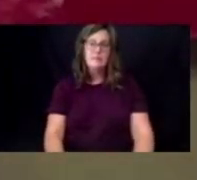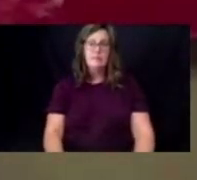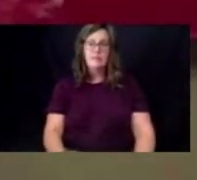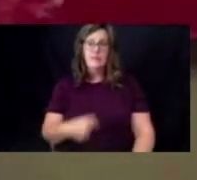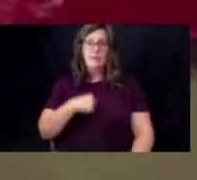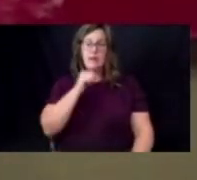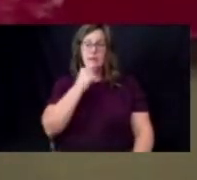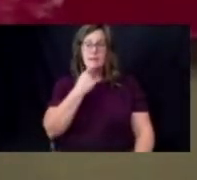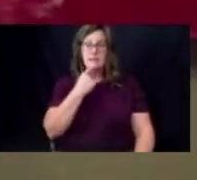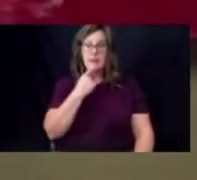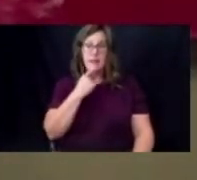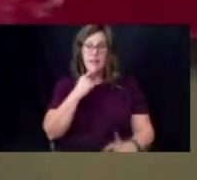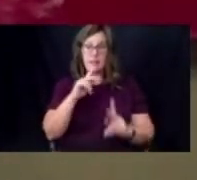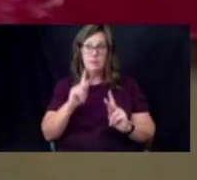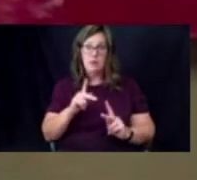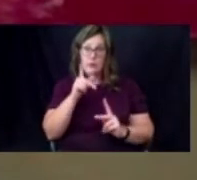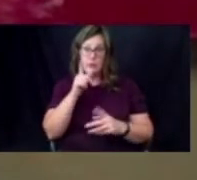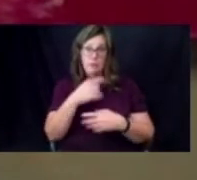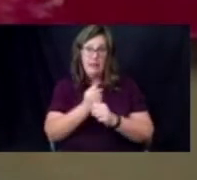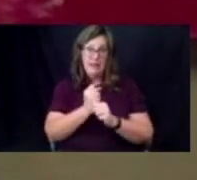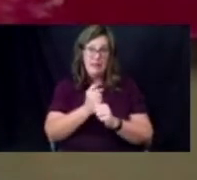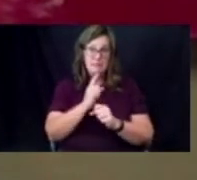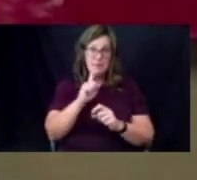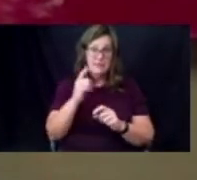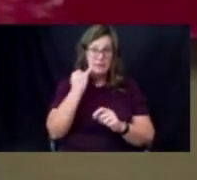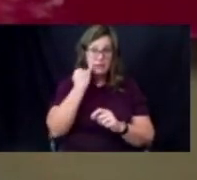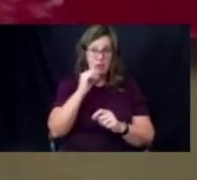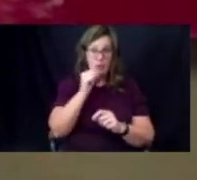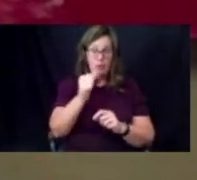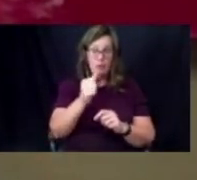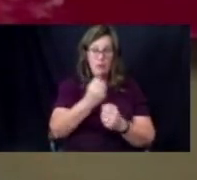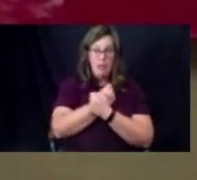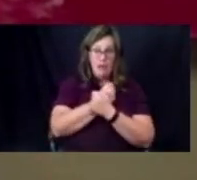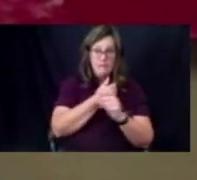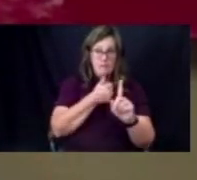who made this quote but if you don't love your selfie how are you going to love anybody else